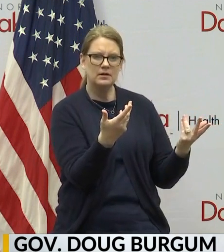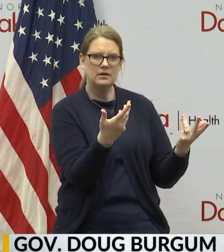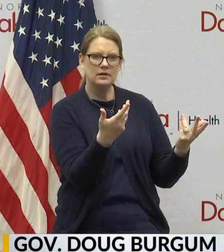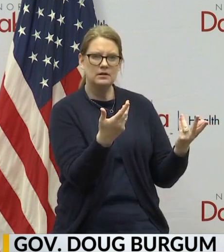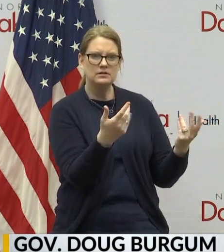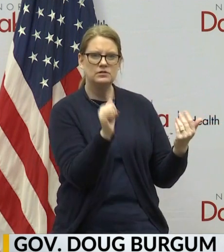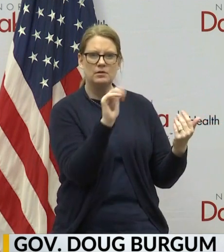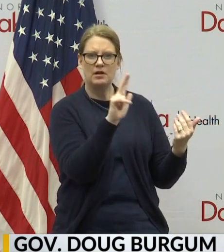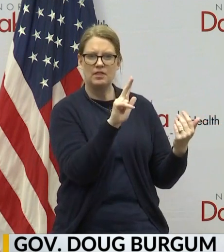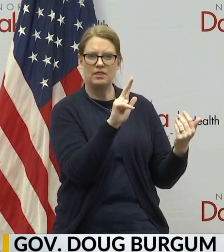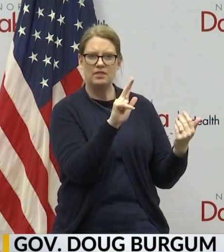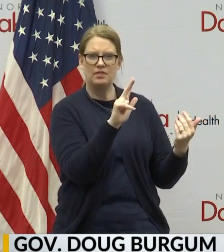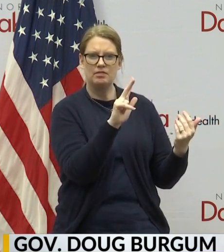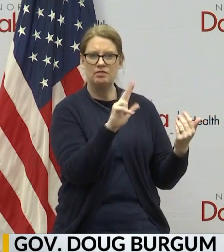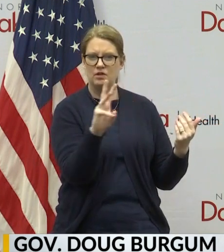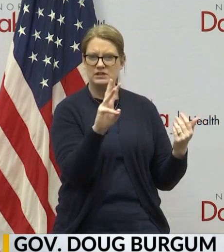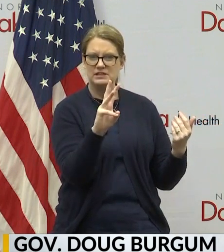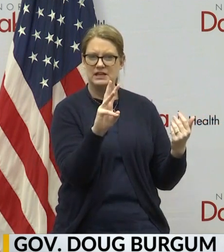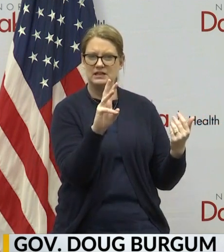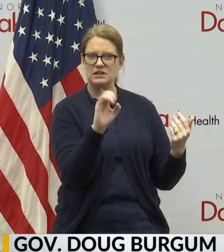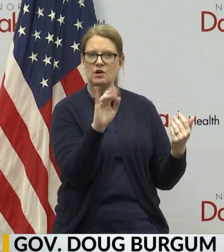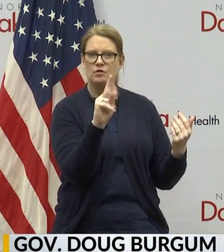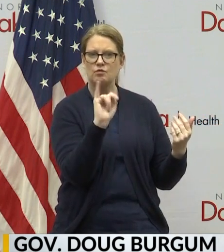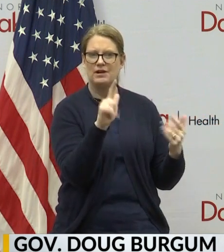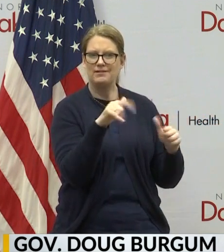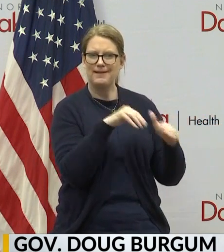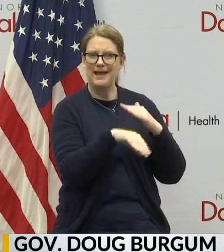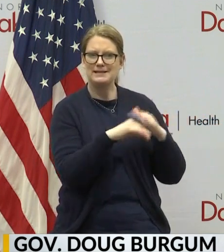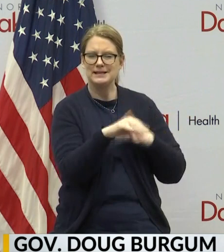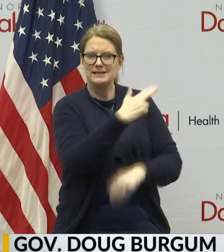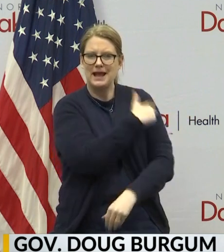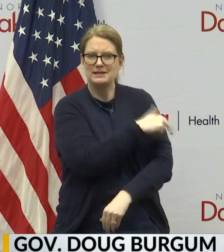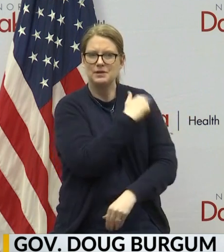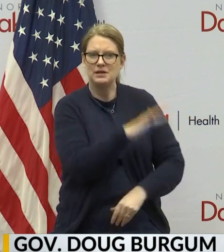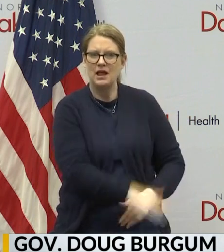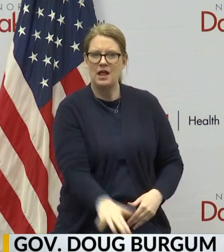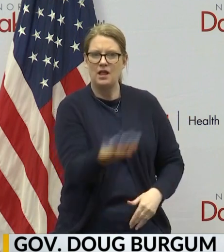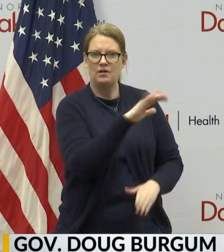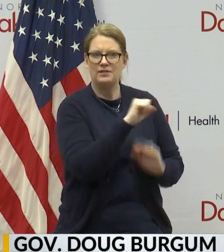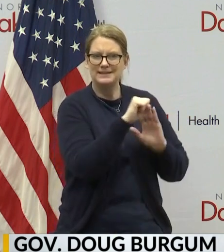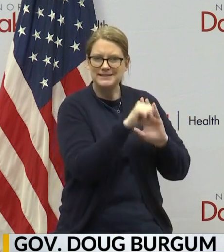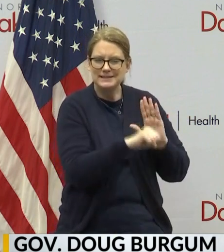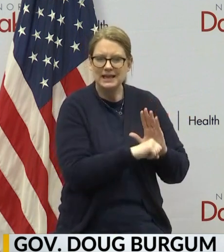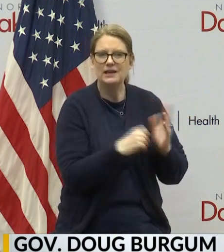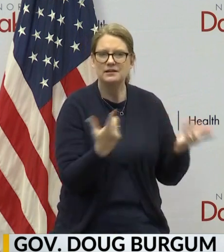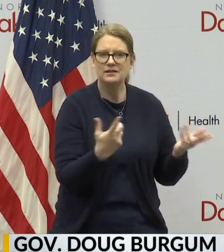OR WINGS THAT HAVE BEEN CLOSED OFF FOR CAPACITY REASONS TO ALL